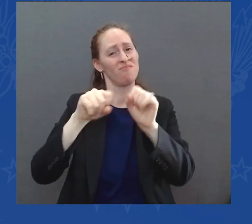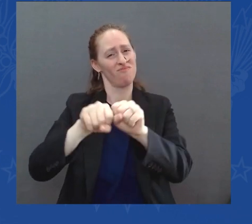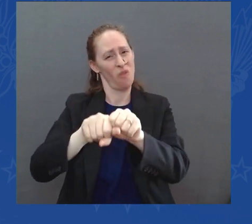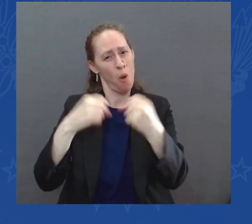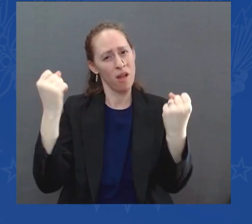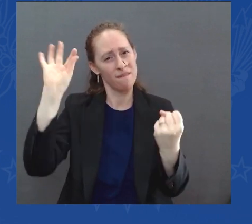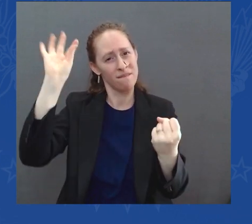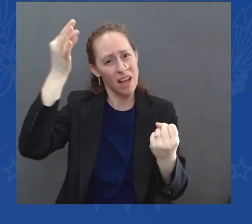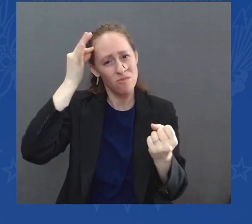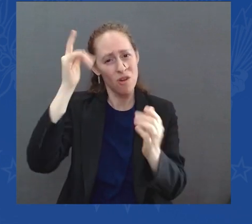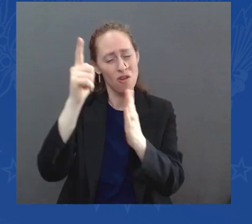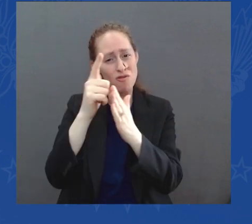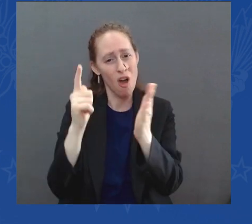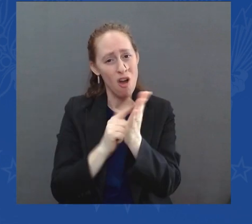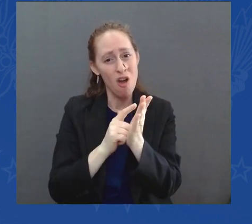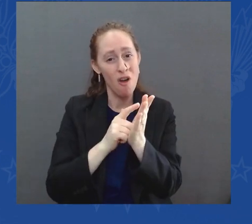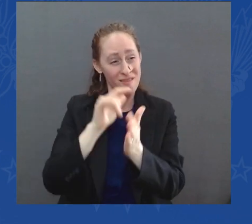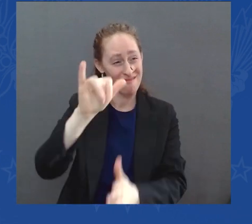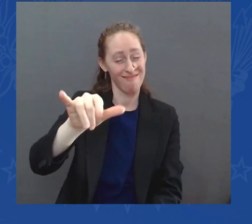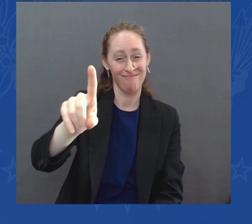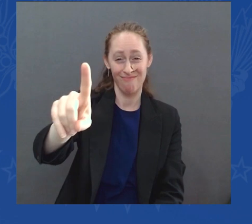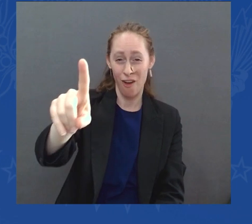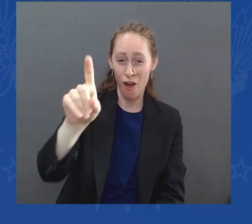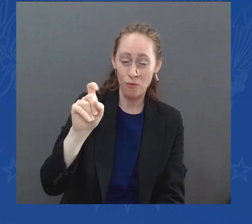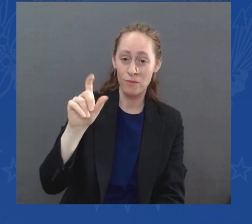there have been over 200 attempts to get legislation